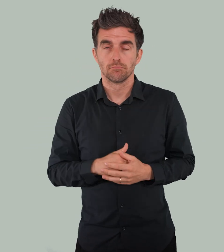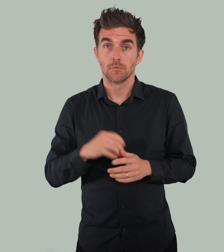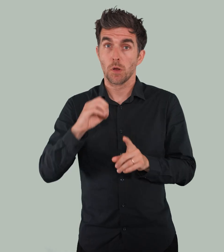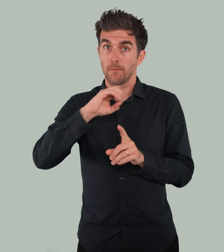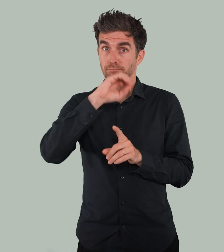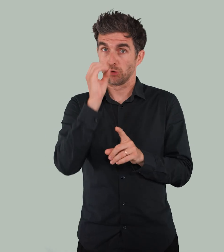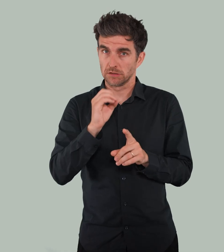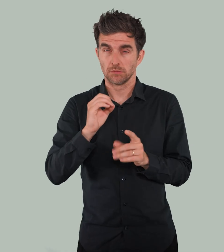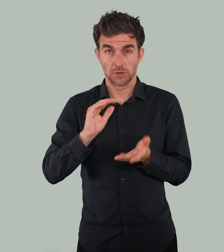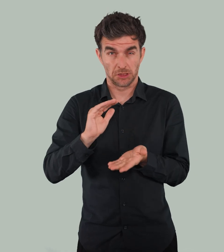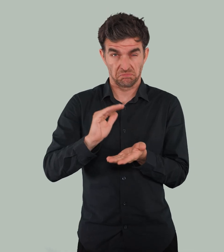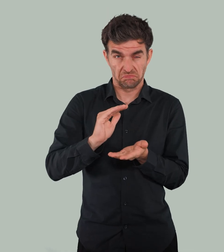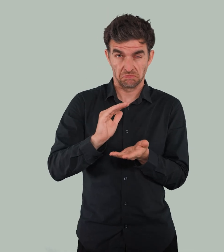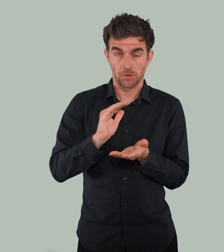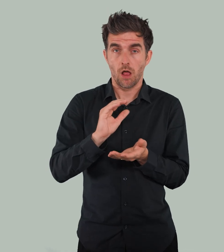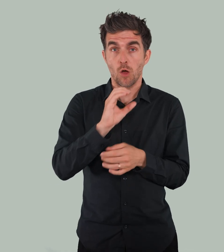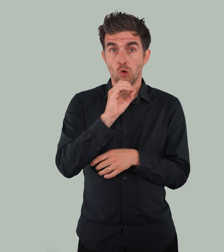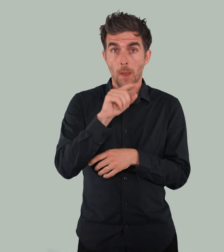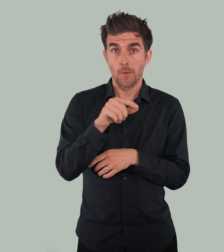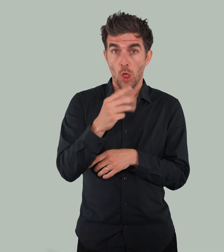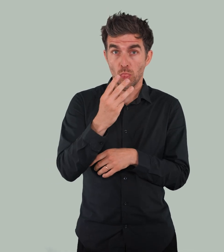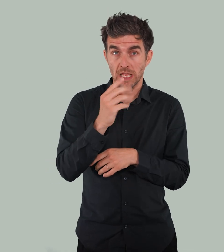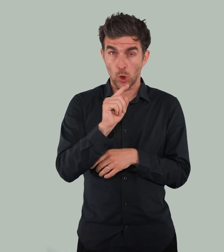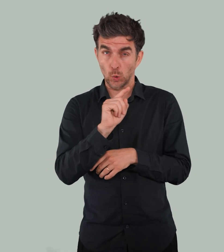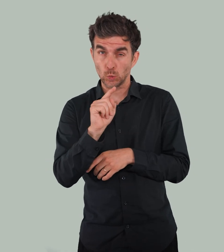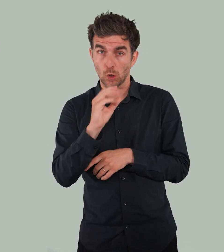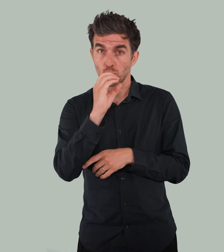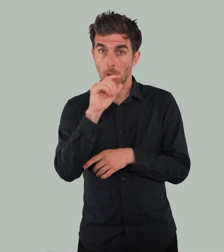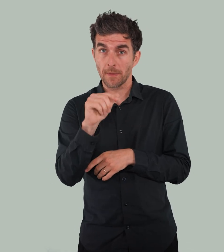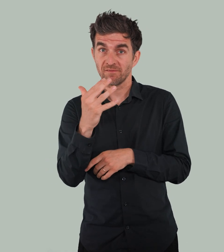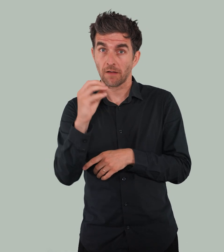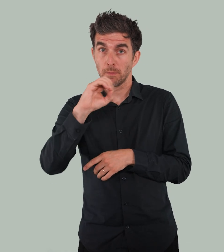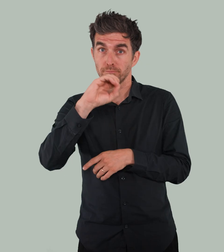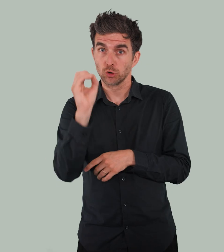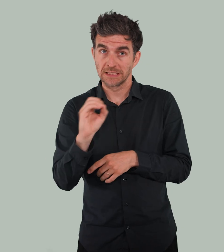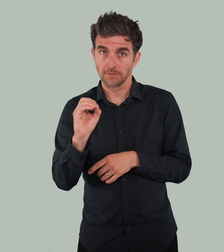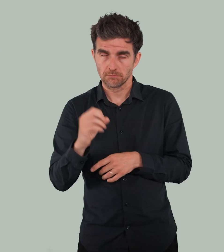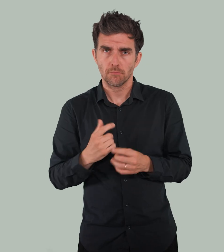% of total - ~0.3–0.5%